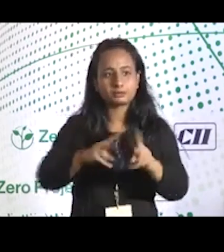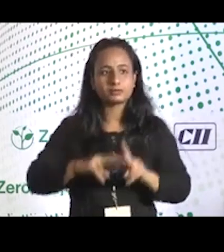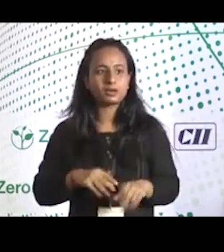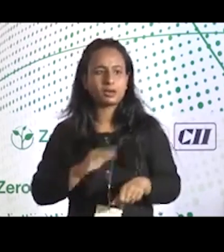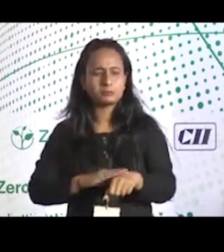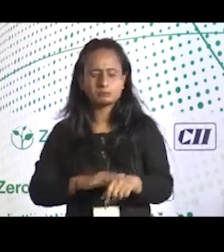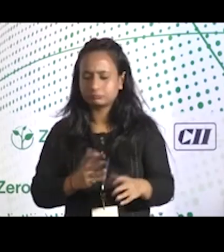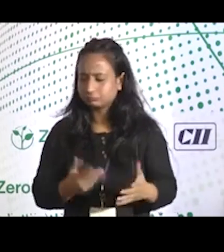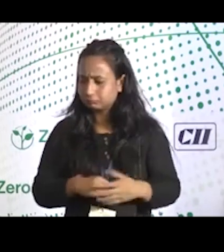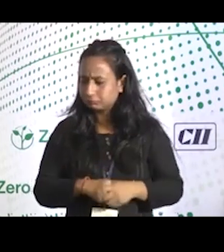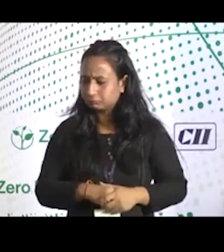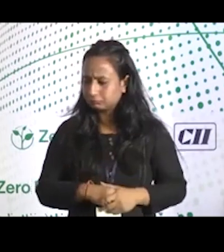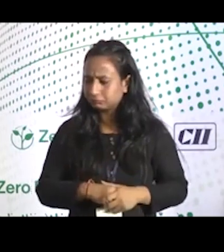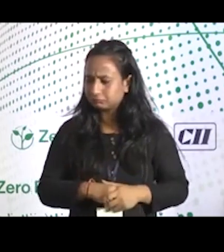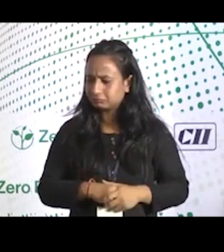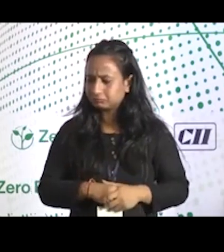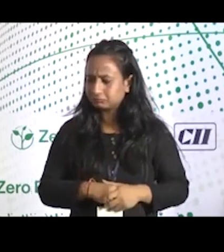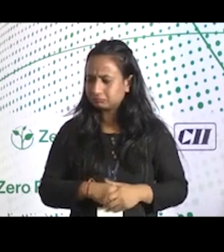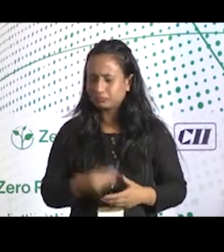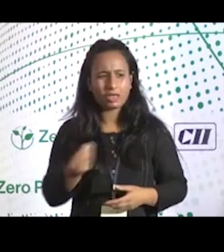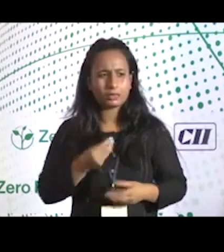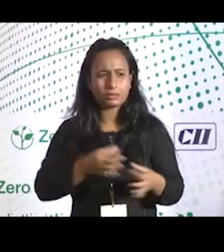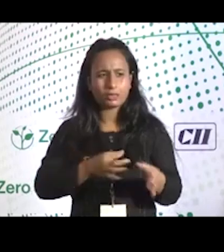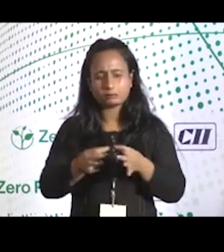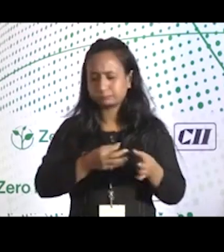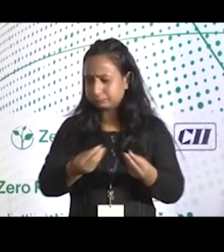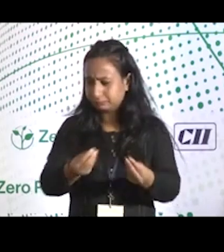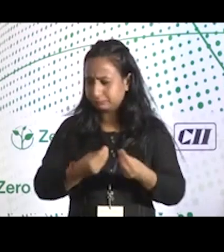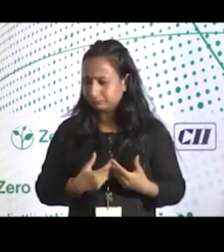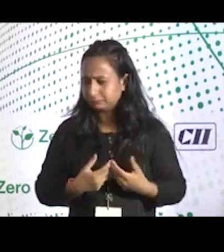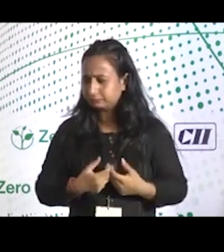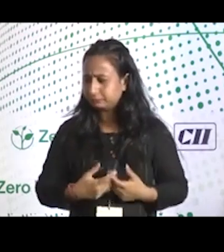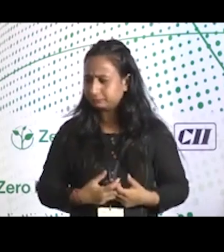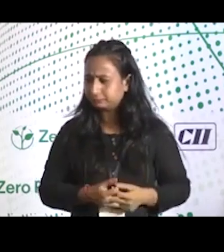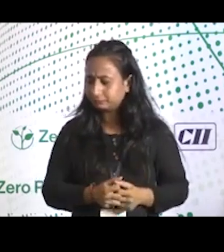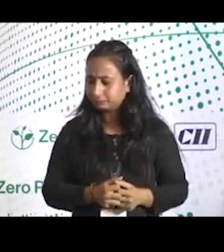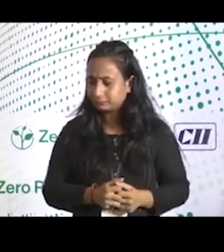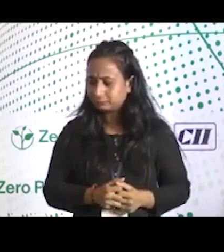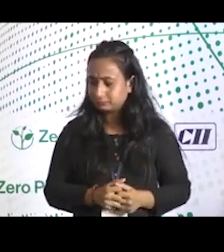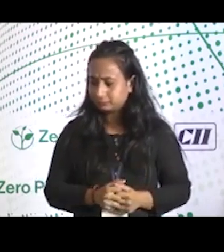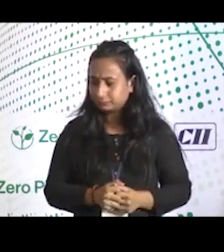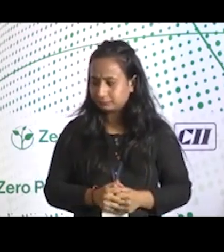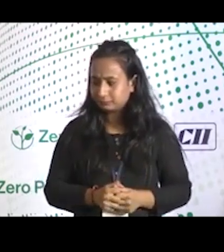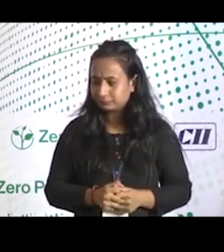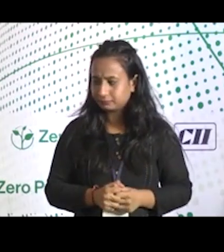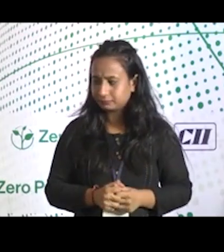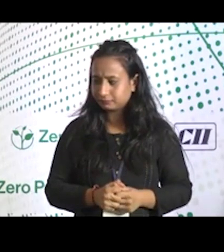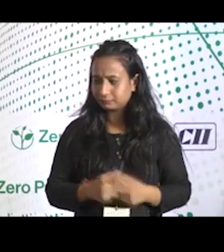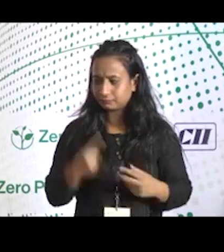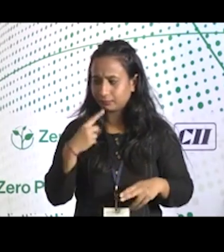So if you could tell us a little bit about, you know, what is that gestation period look like, what happens during that time?